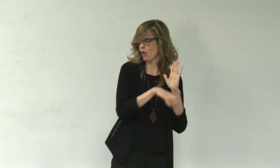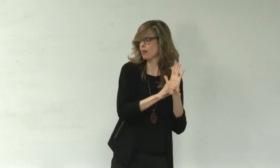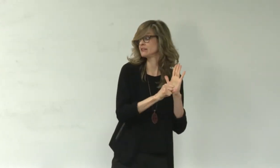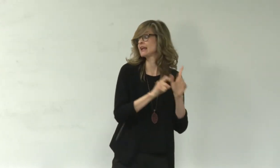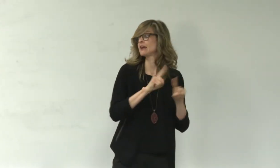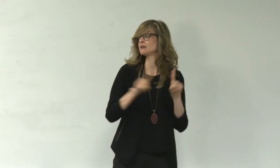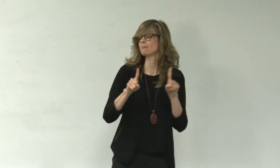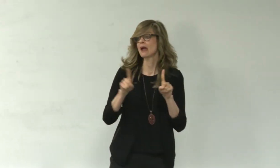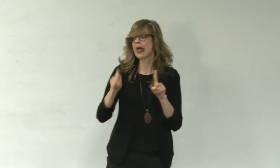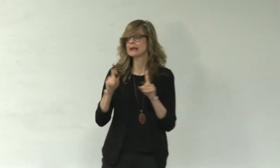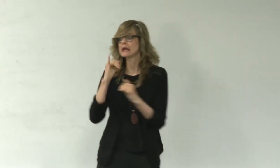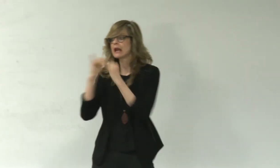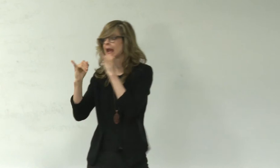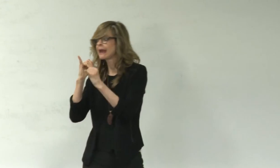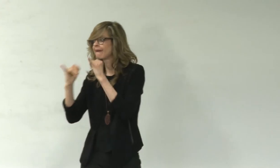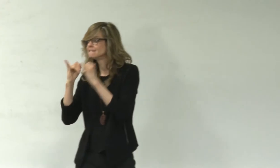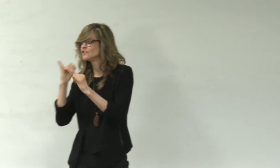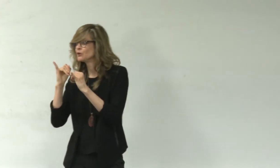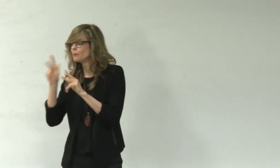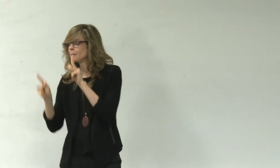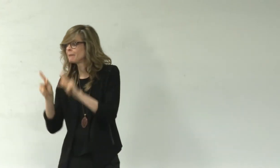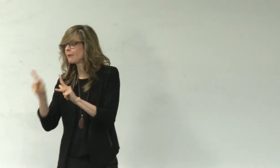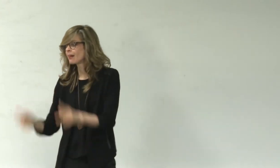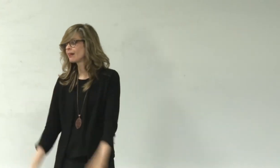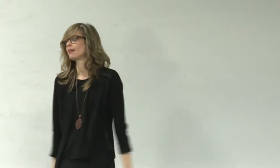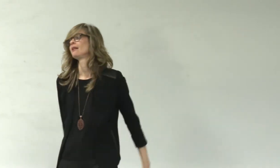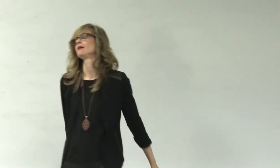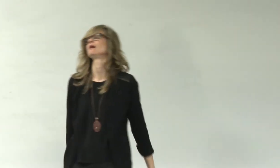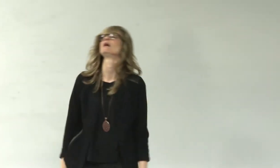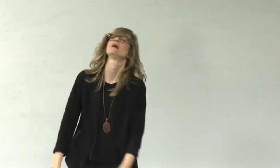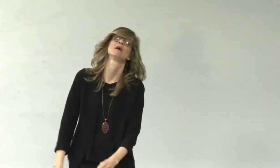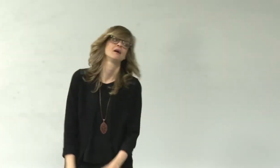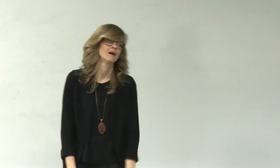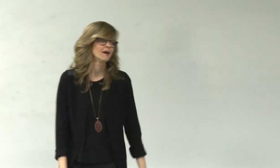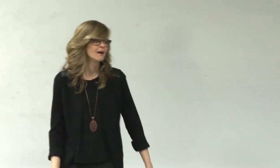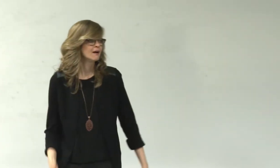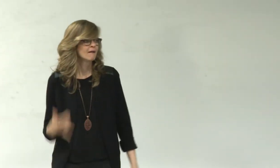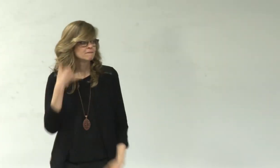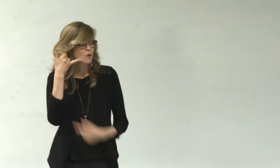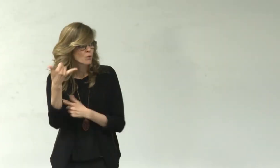AND YOU CAN READ SOME OF THE ARTICLES, BUT I HAD TO INTERVIEW PEOPLE TO WRITE MY ARTICLES.